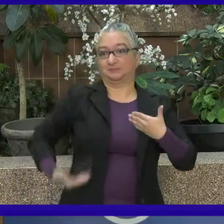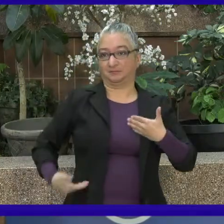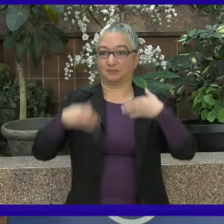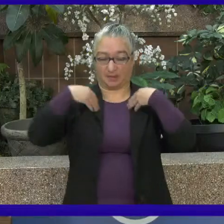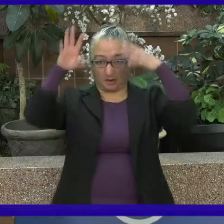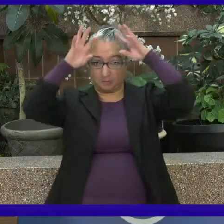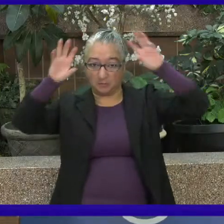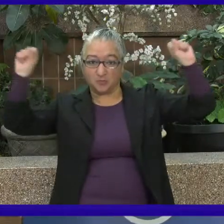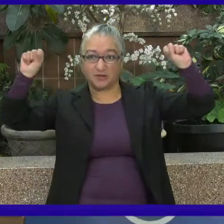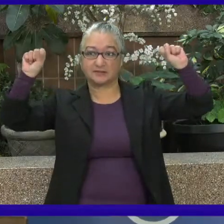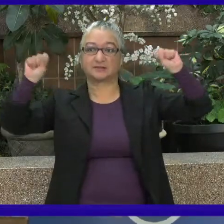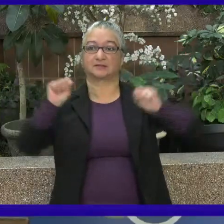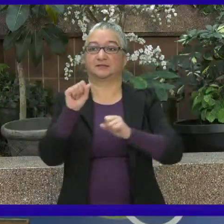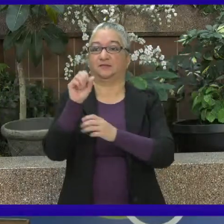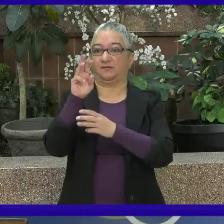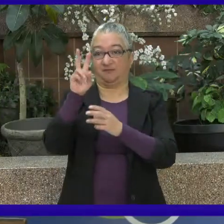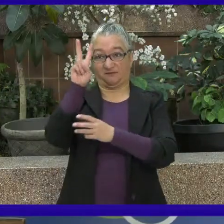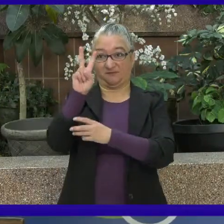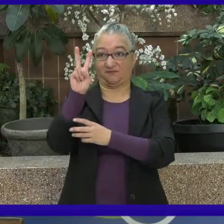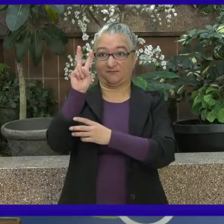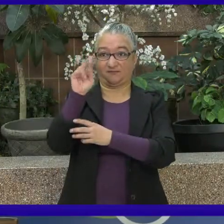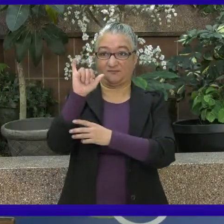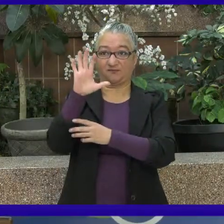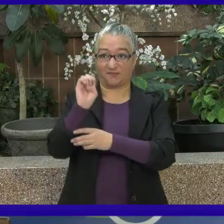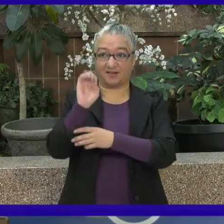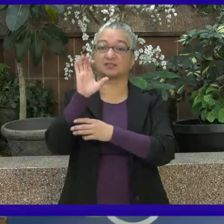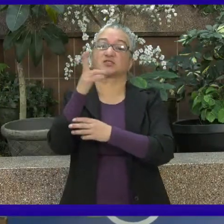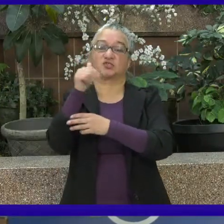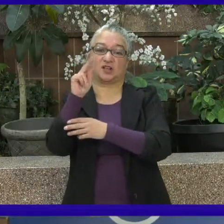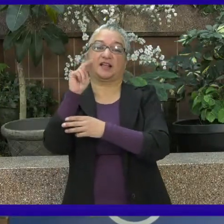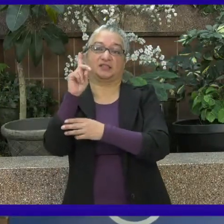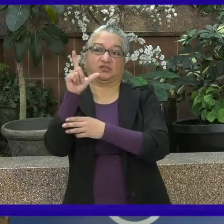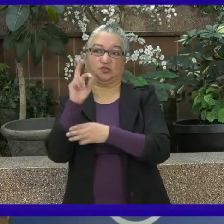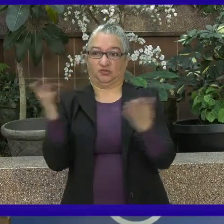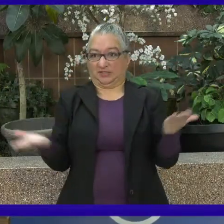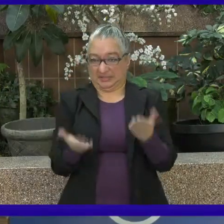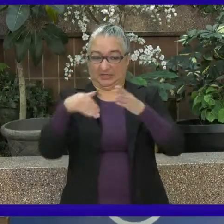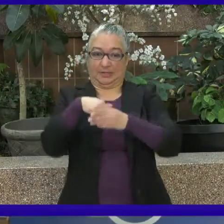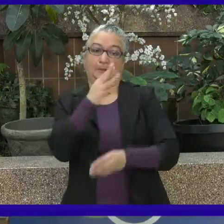of the university of manitoba and and it's my pleasure to welcome everybody here today to